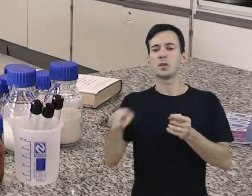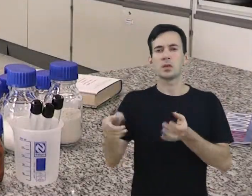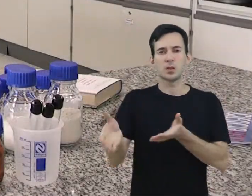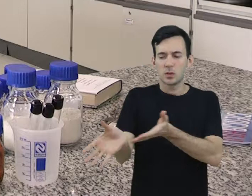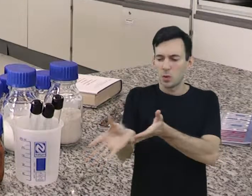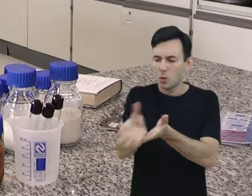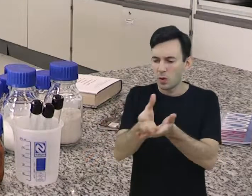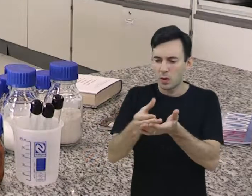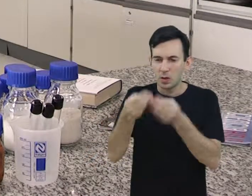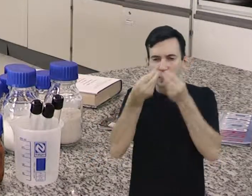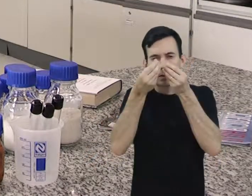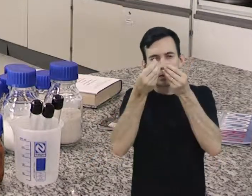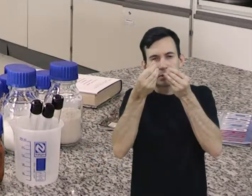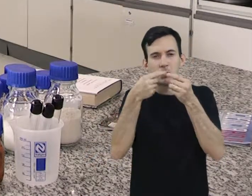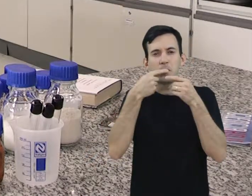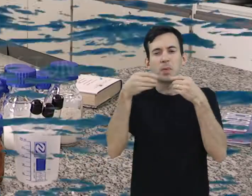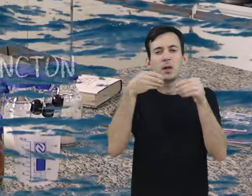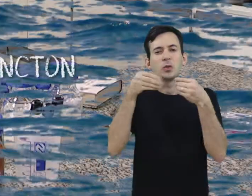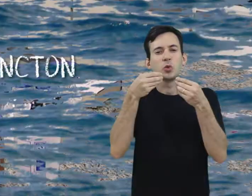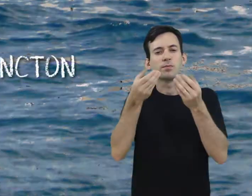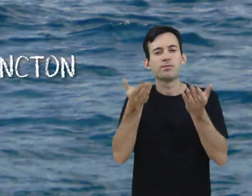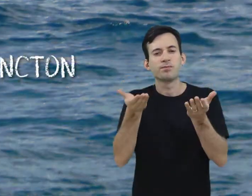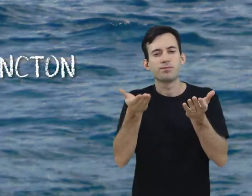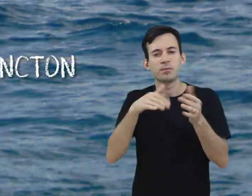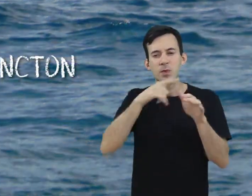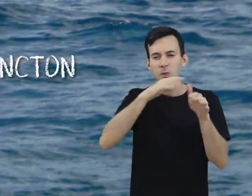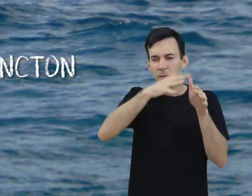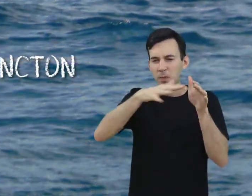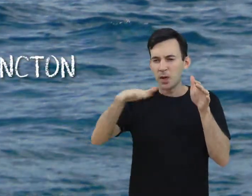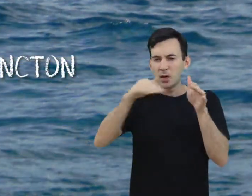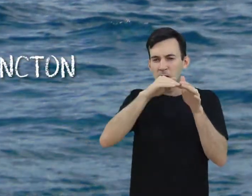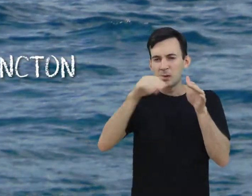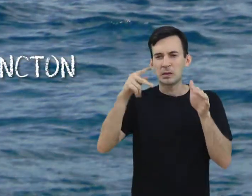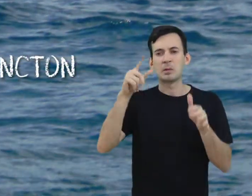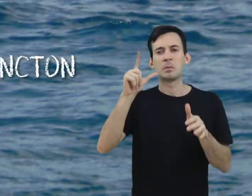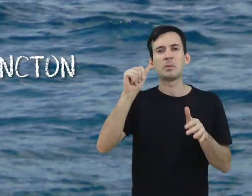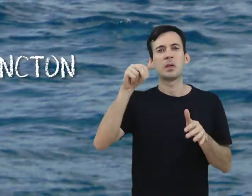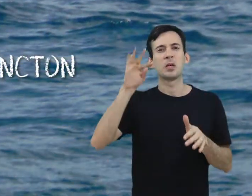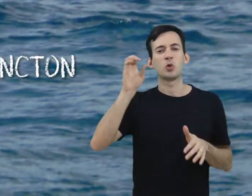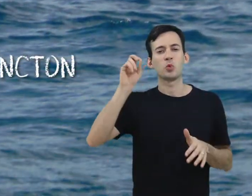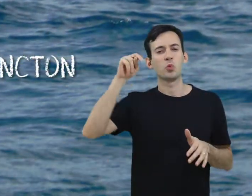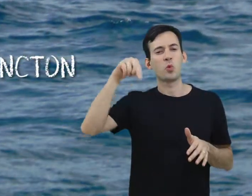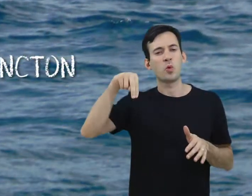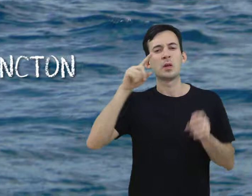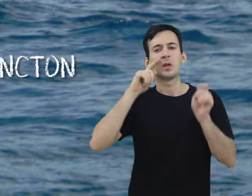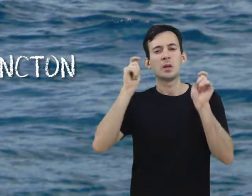At the water surface, we use plankton nets which are capable of filtering many litres